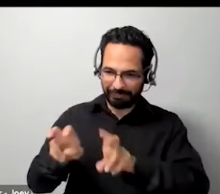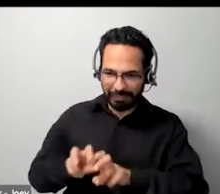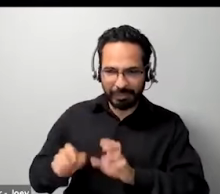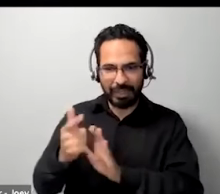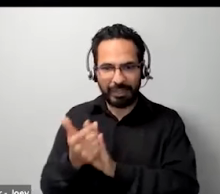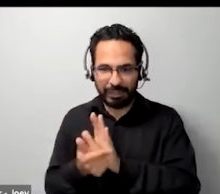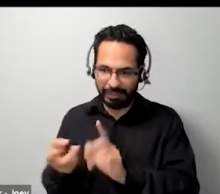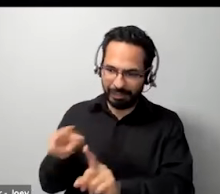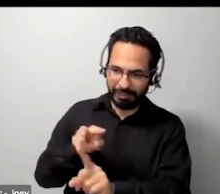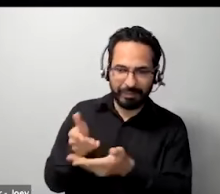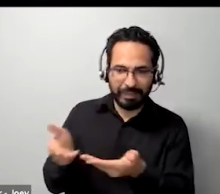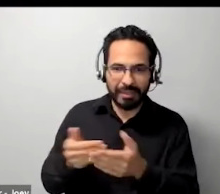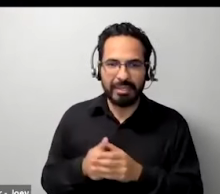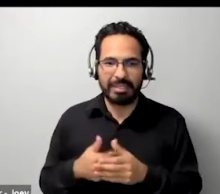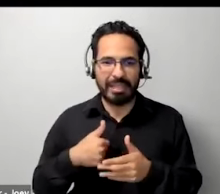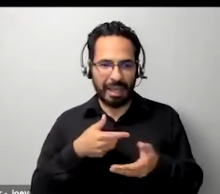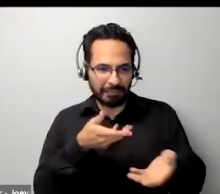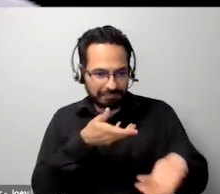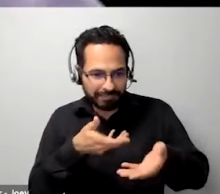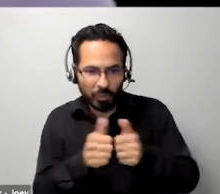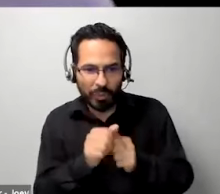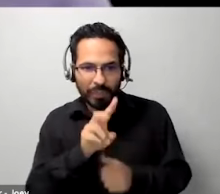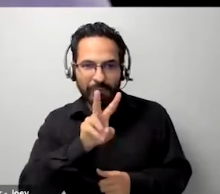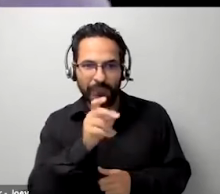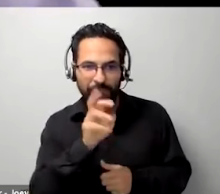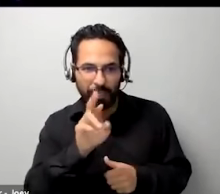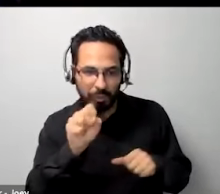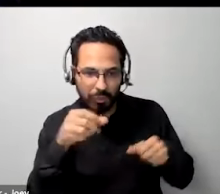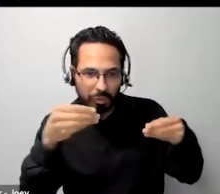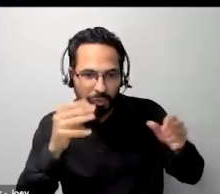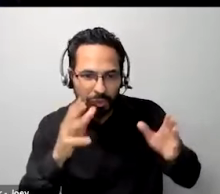I'm dealing with vendors. You know, I mean, it's just, you know,